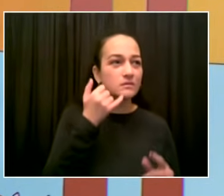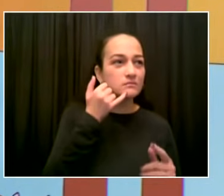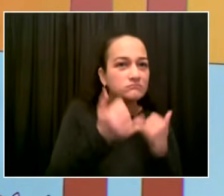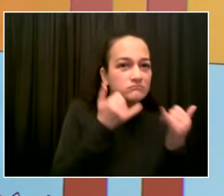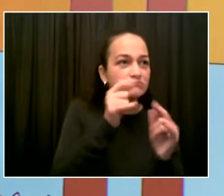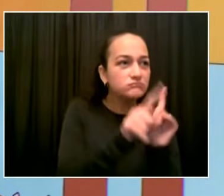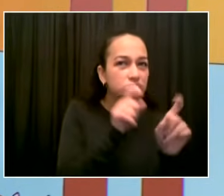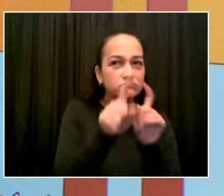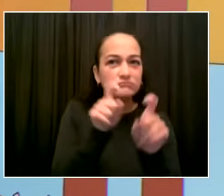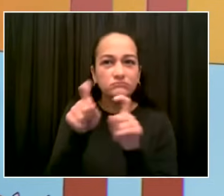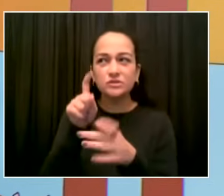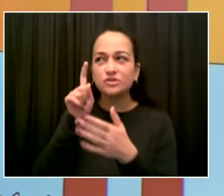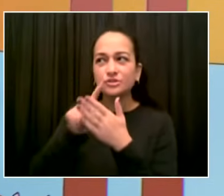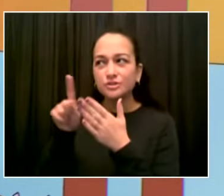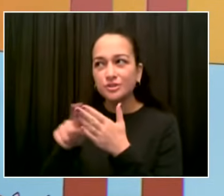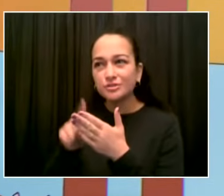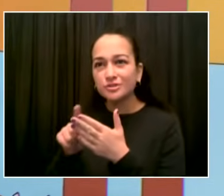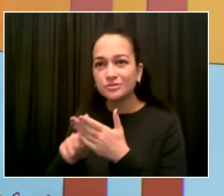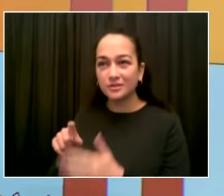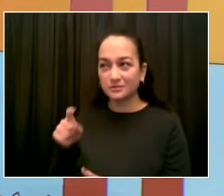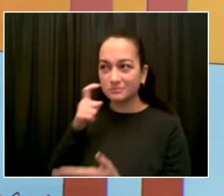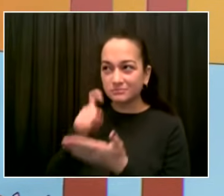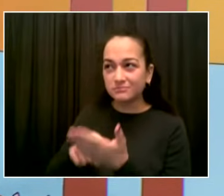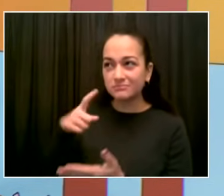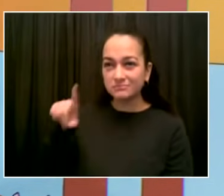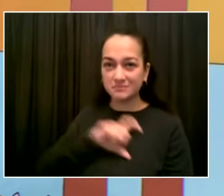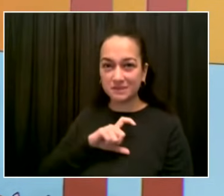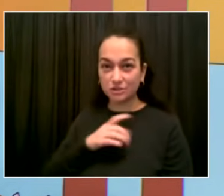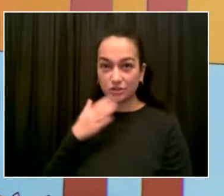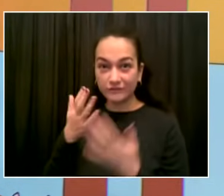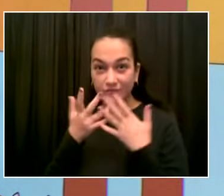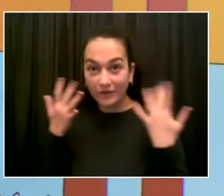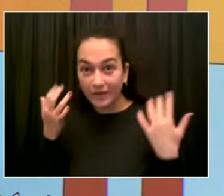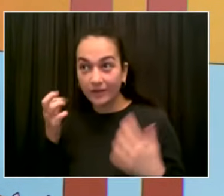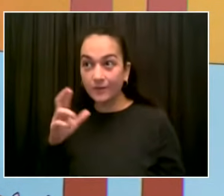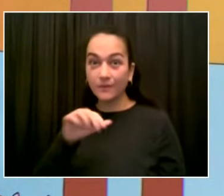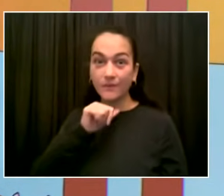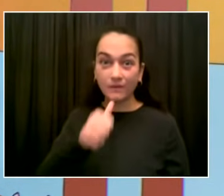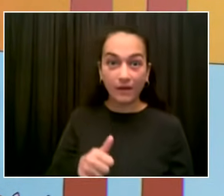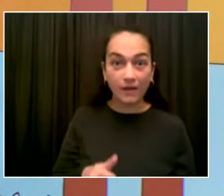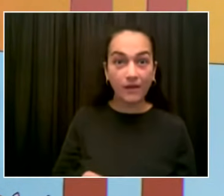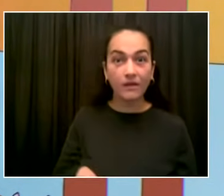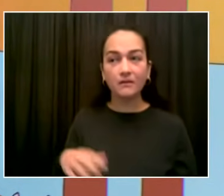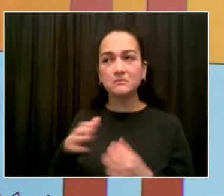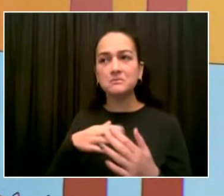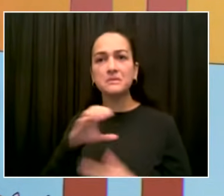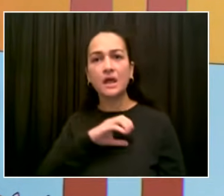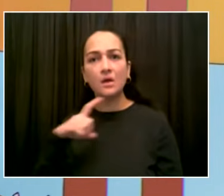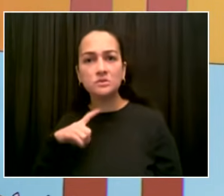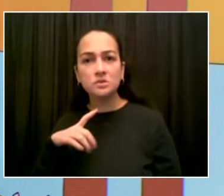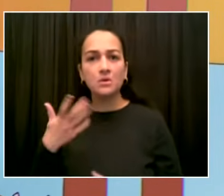PEOPLE ANSWER S. SO SHE WOULD CALL SOMETIMES TO SEE IF IT WAS WORKING. THIS IS EXACTLY WHAT WE NEED WHETHER IT■ S THE CITY COUNCIL